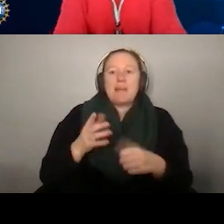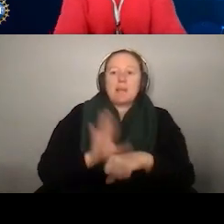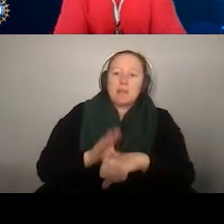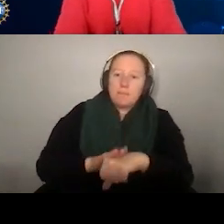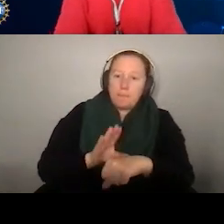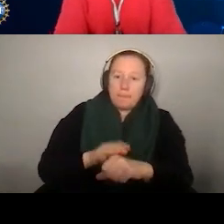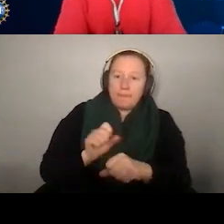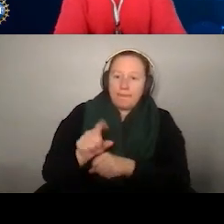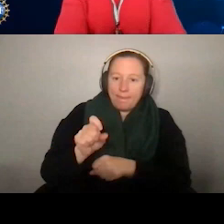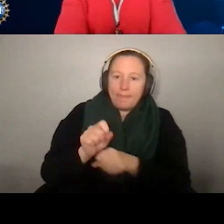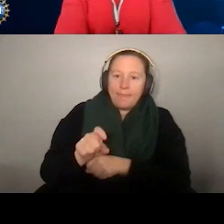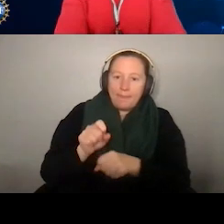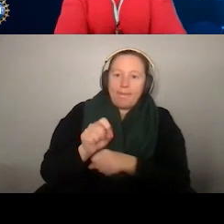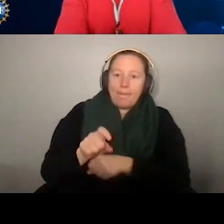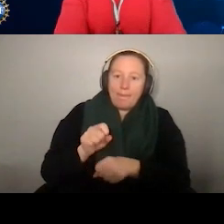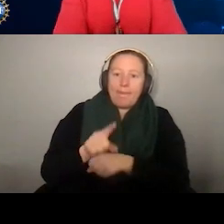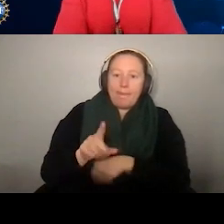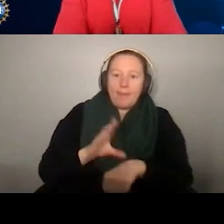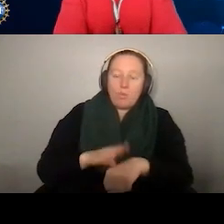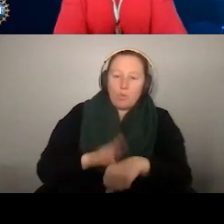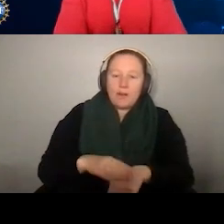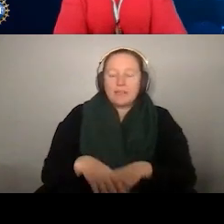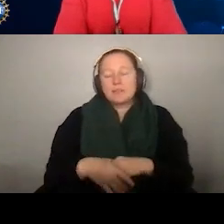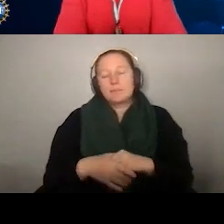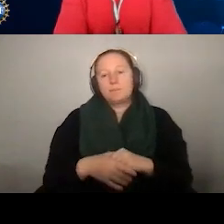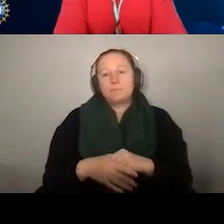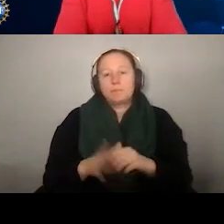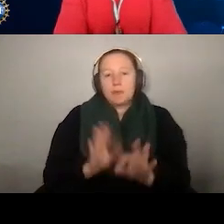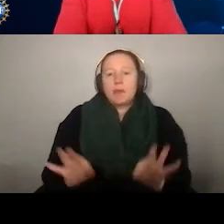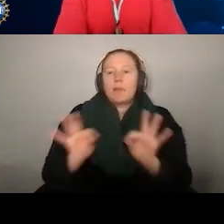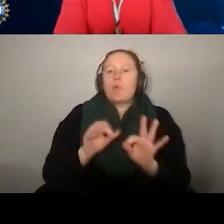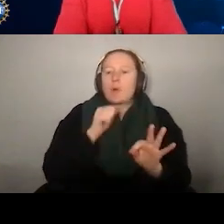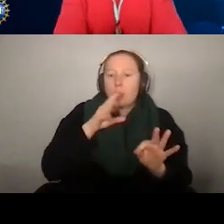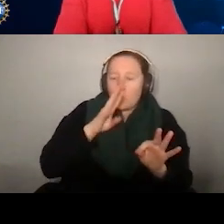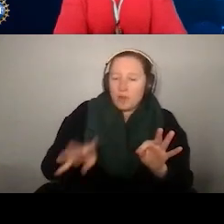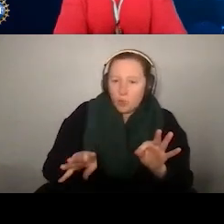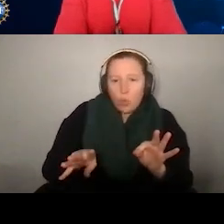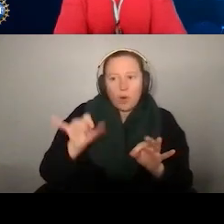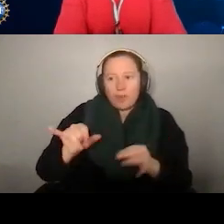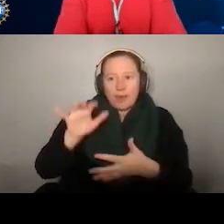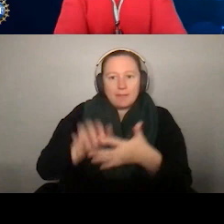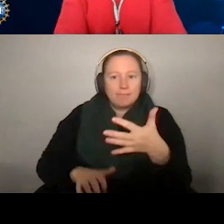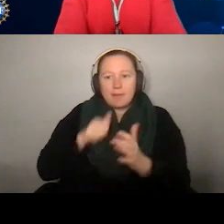to your organization. It is important not to ignore these notifications that are sent to the ACMS point